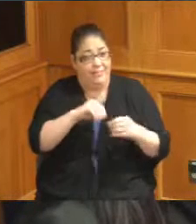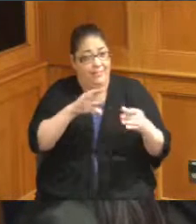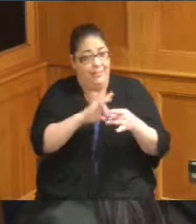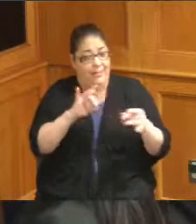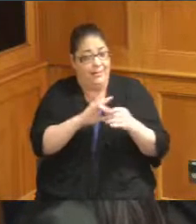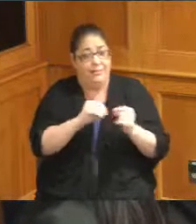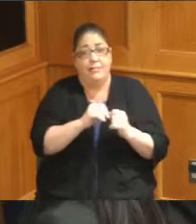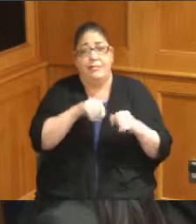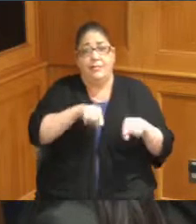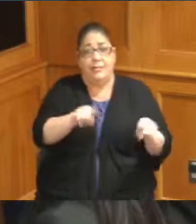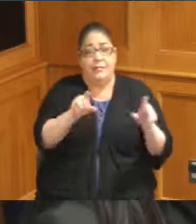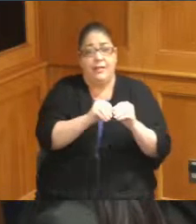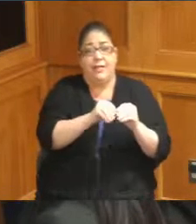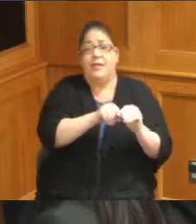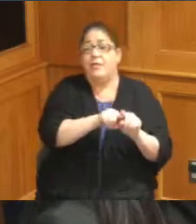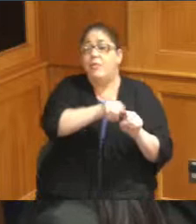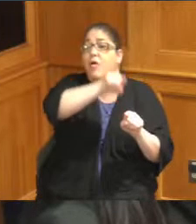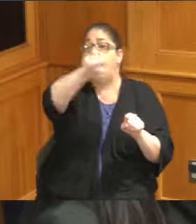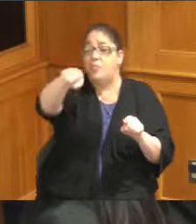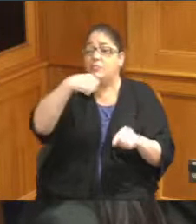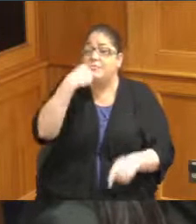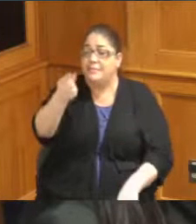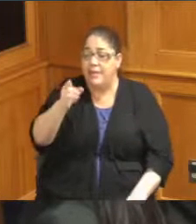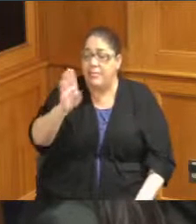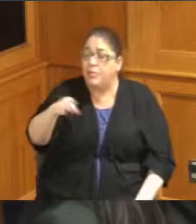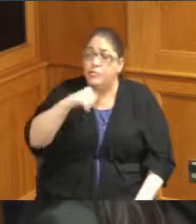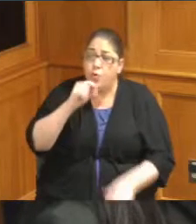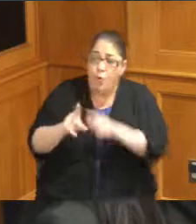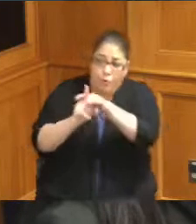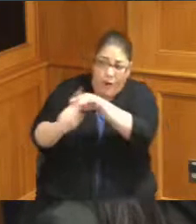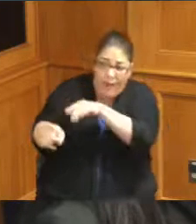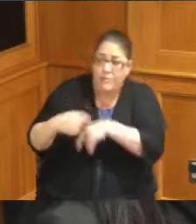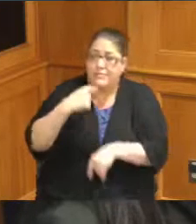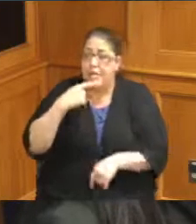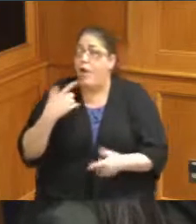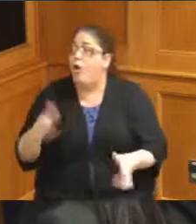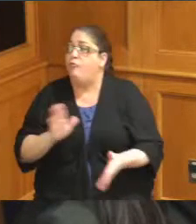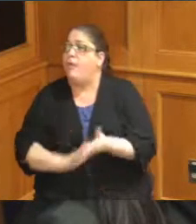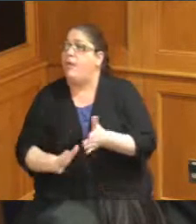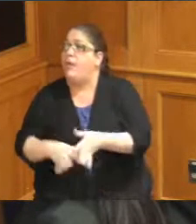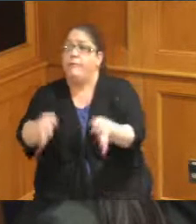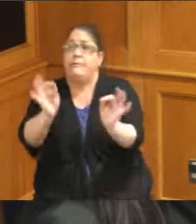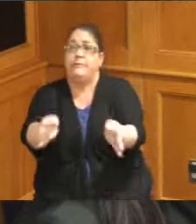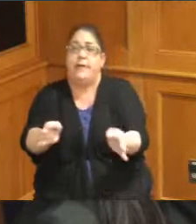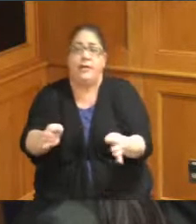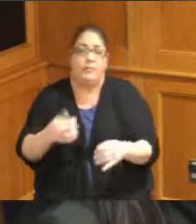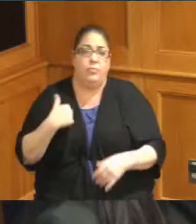do not run out saying that it's already done and we haven't even voted on we haven't been